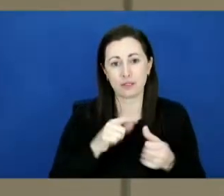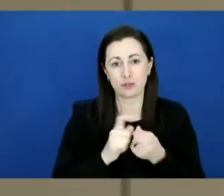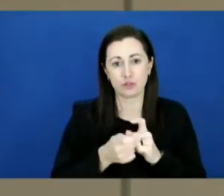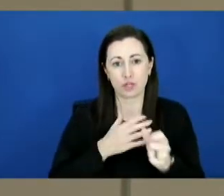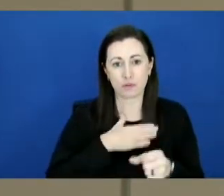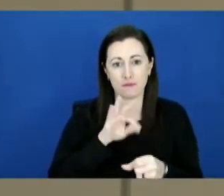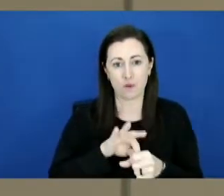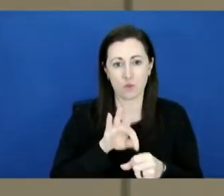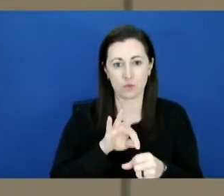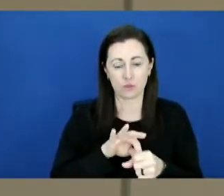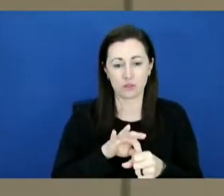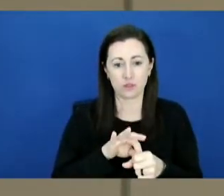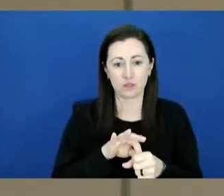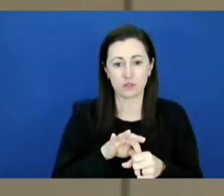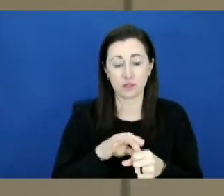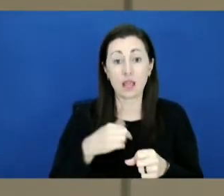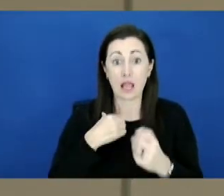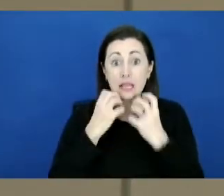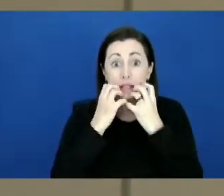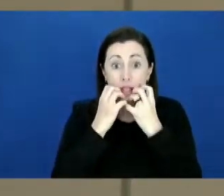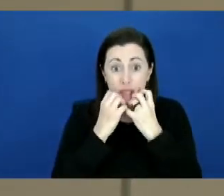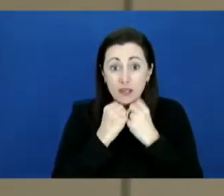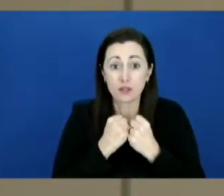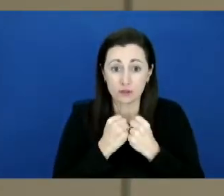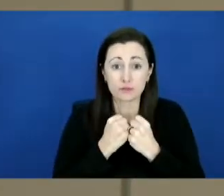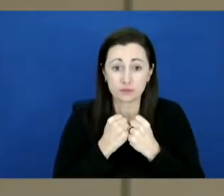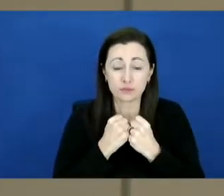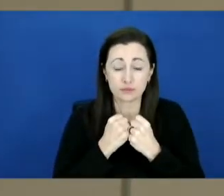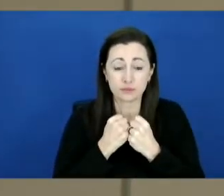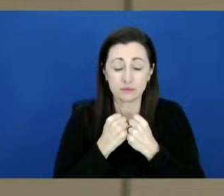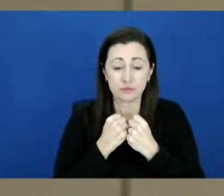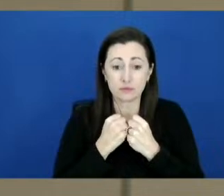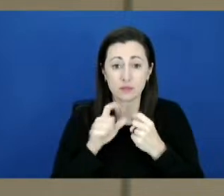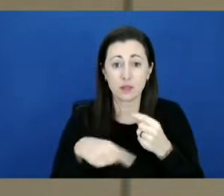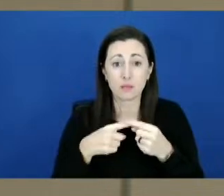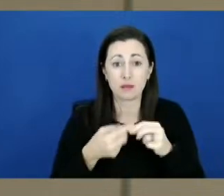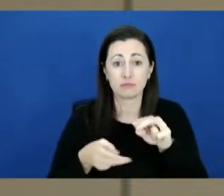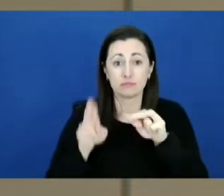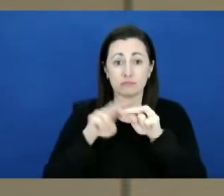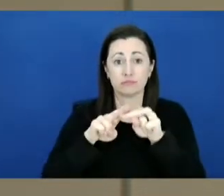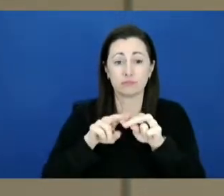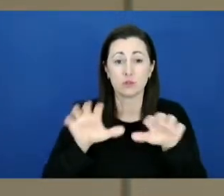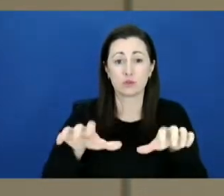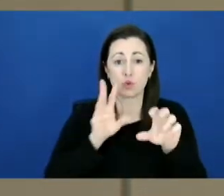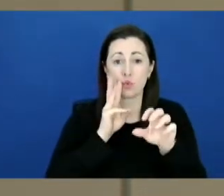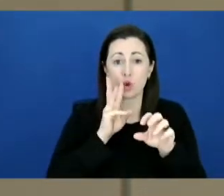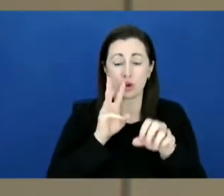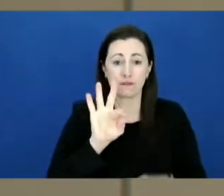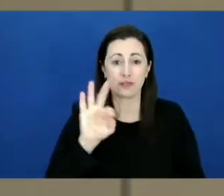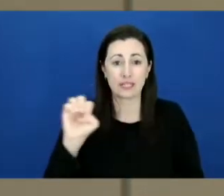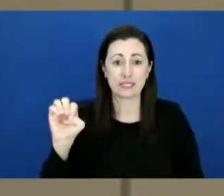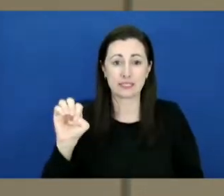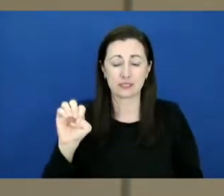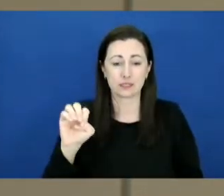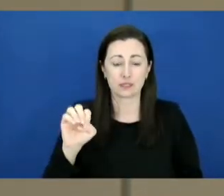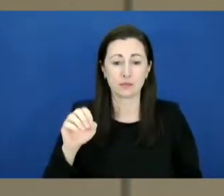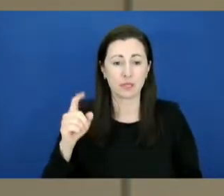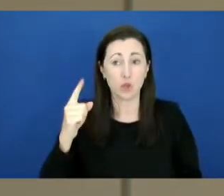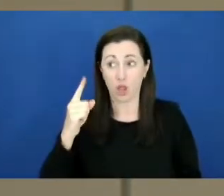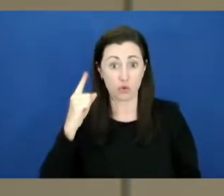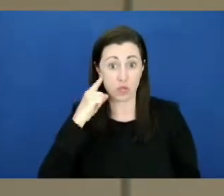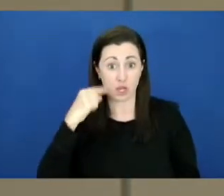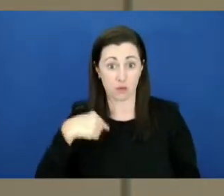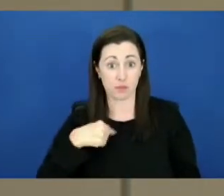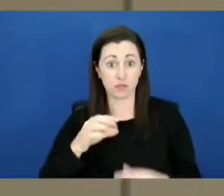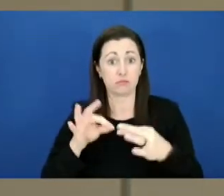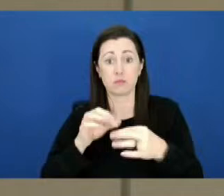YOU FOR THE GRACE OF ALLOWING ME